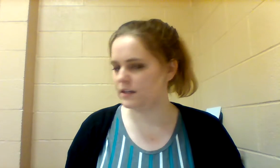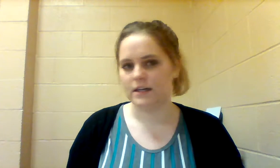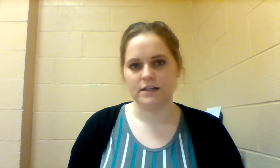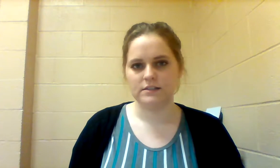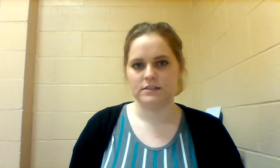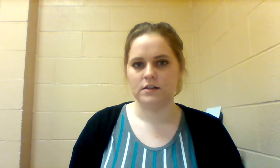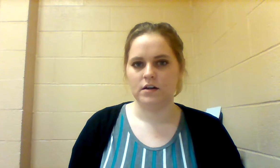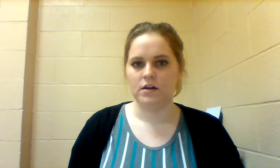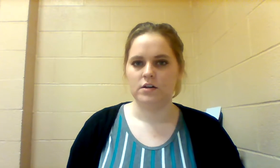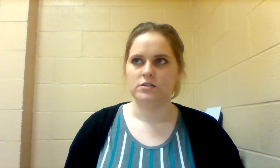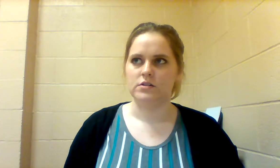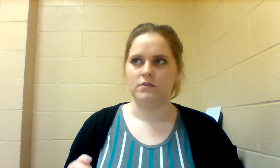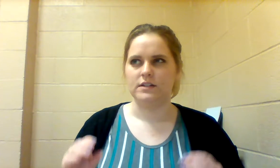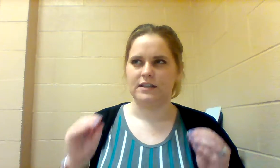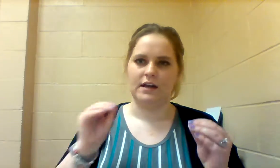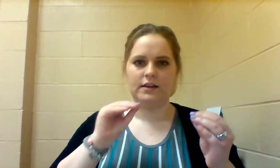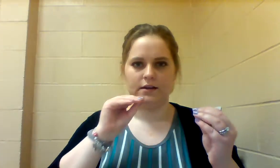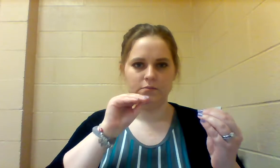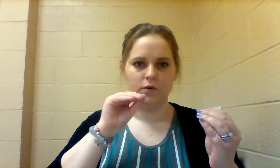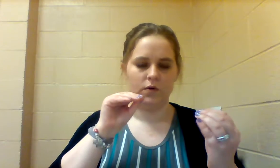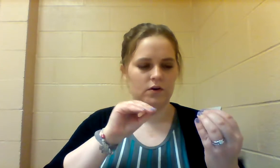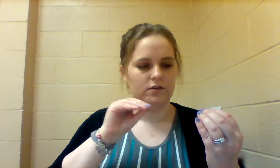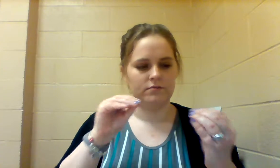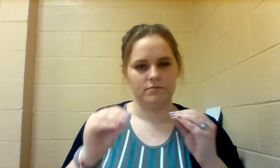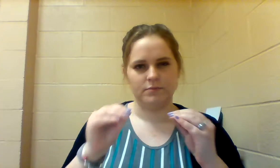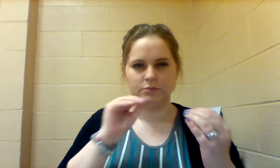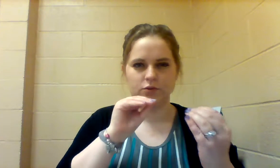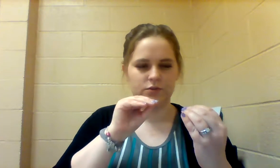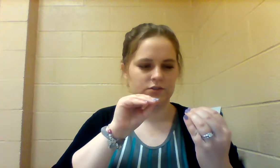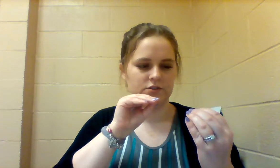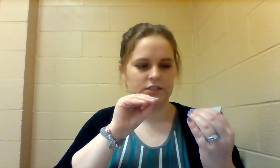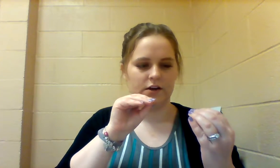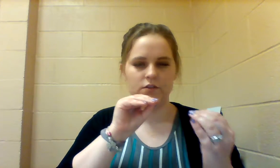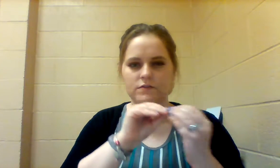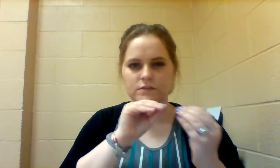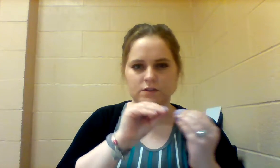KISS so it's kind of like MORE but more towards yourself